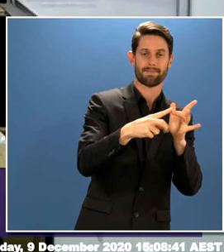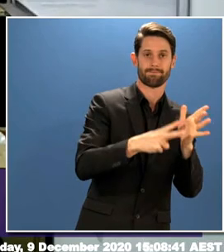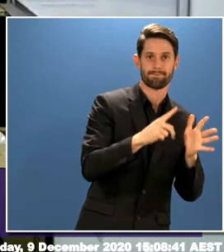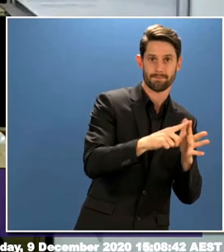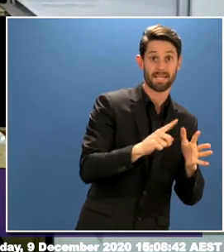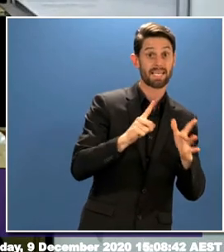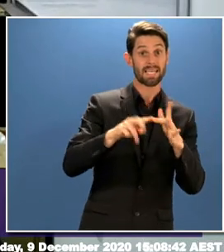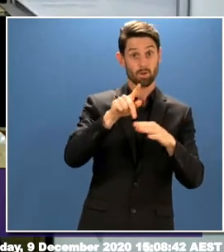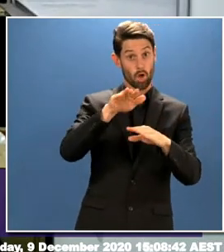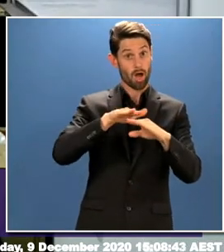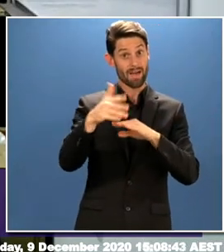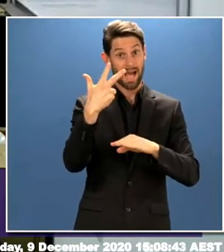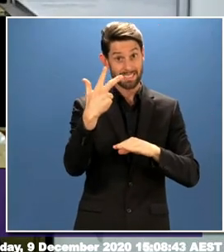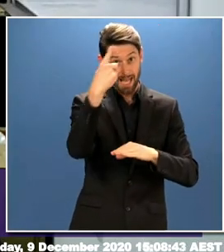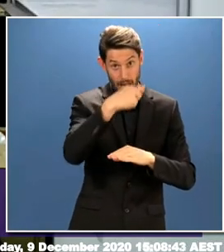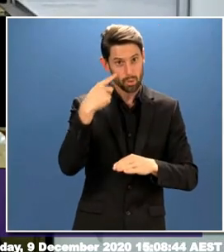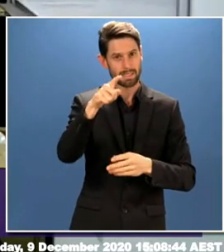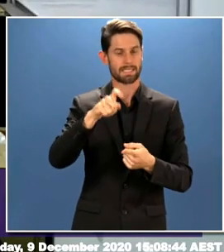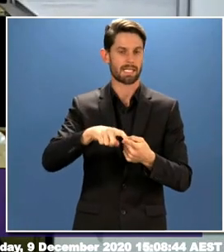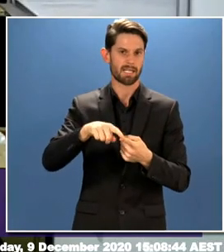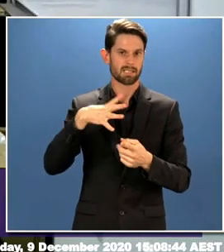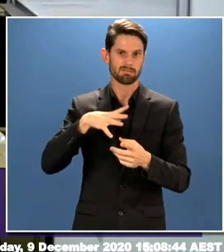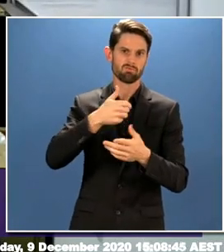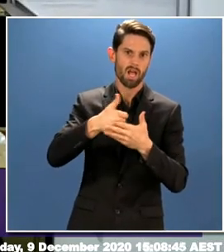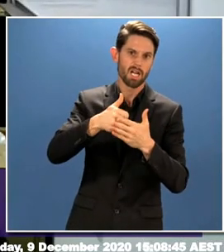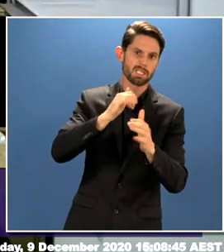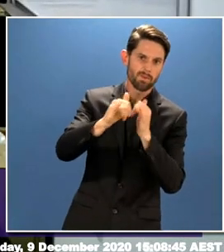obligation of what you have to do in order to actually keep your income